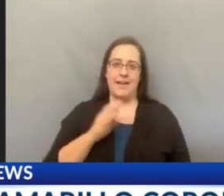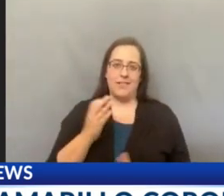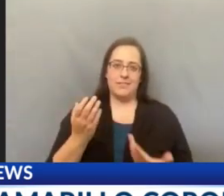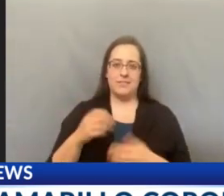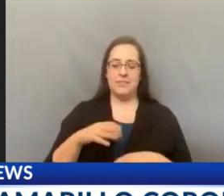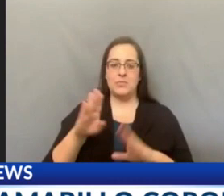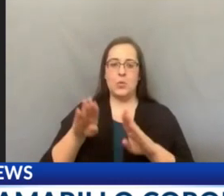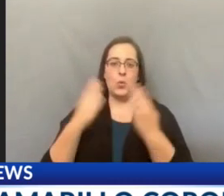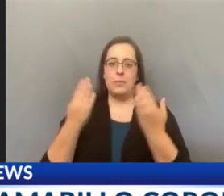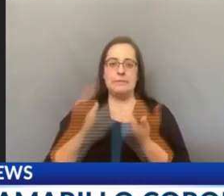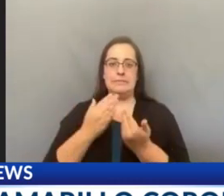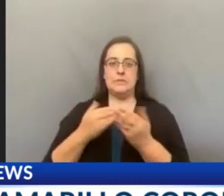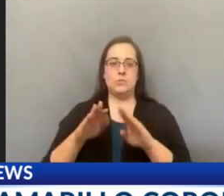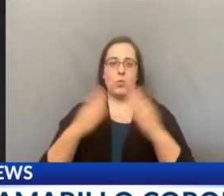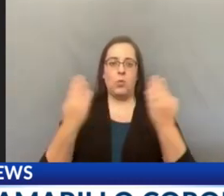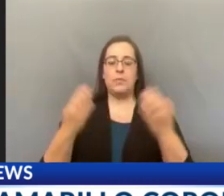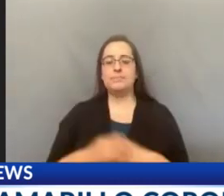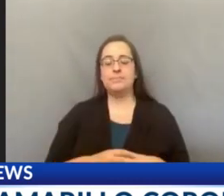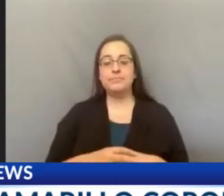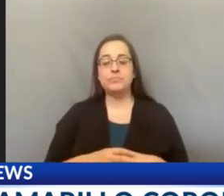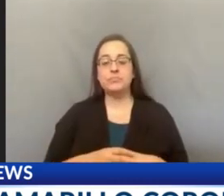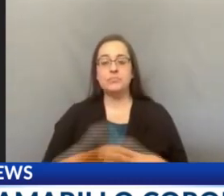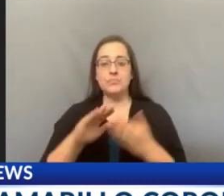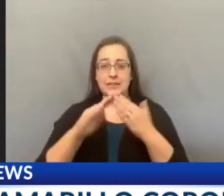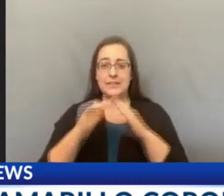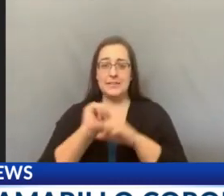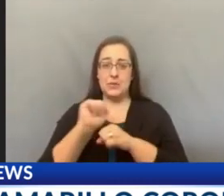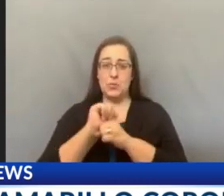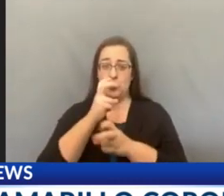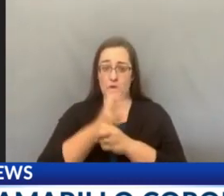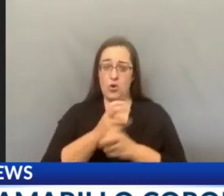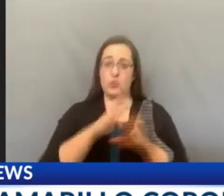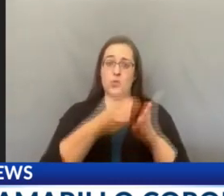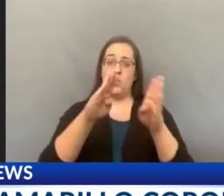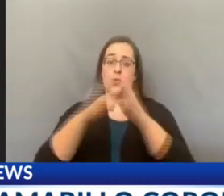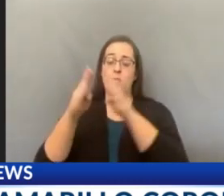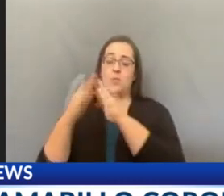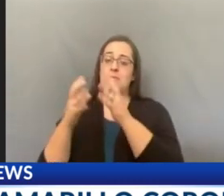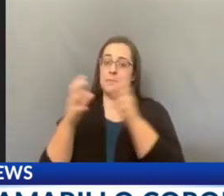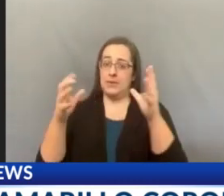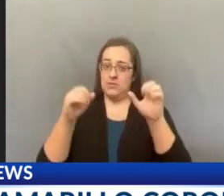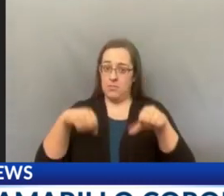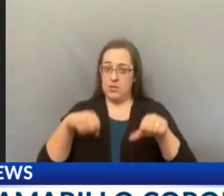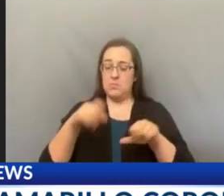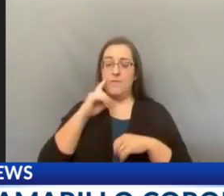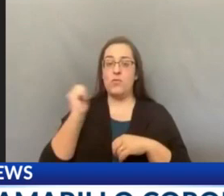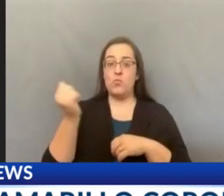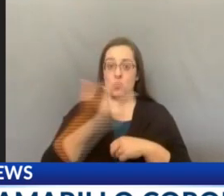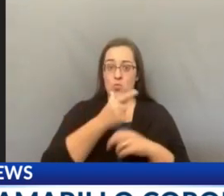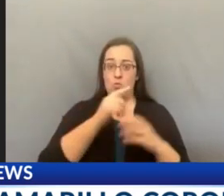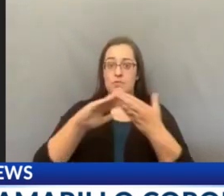OF THE IMPACT. THE STAFFING IF ANY WERE ALREADY IN PLACE FOR THE INDOOR POOL AND